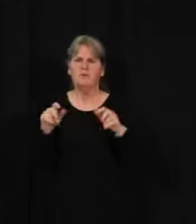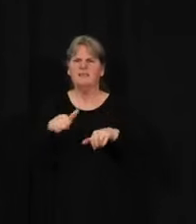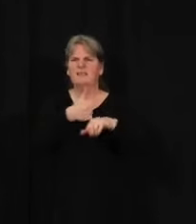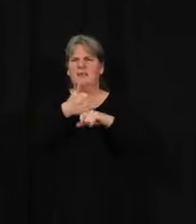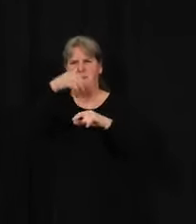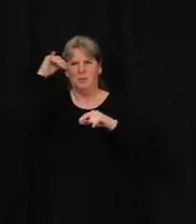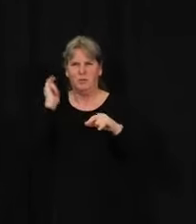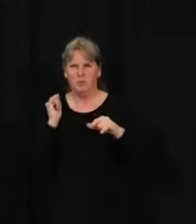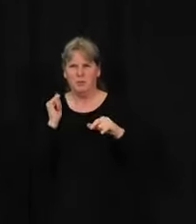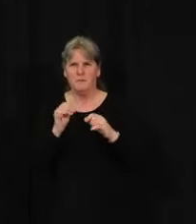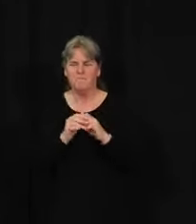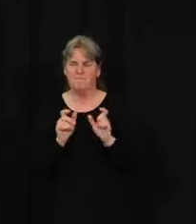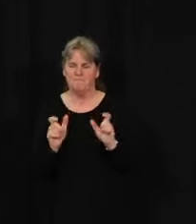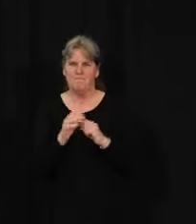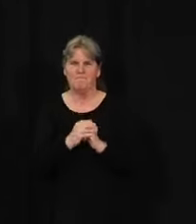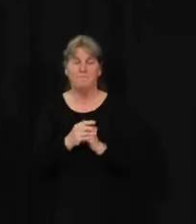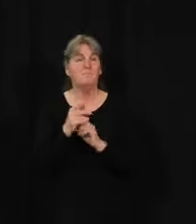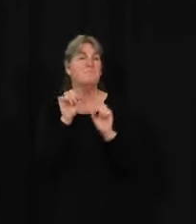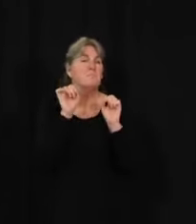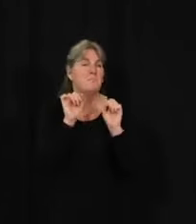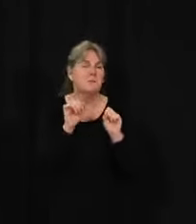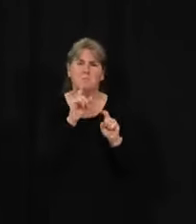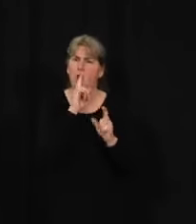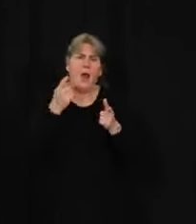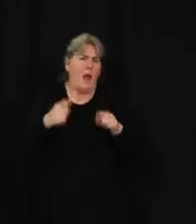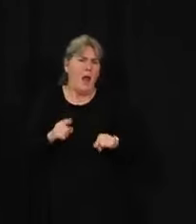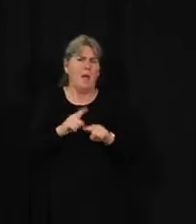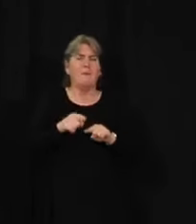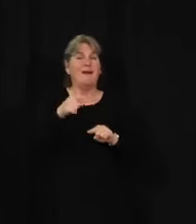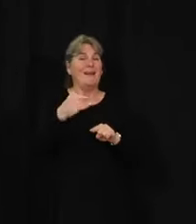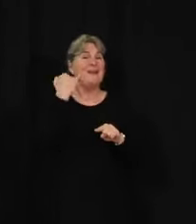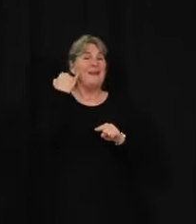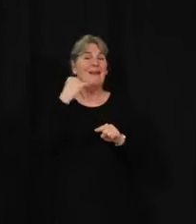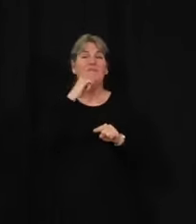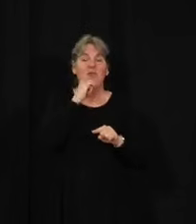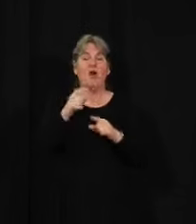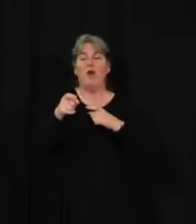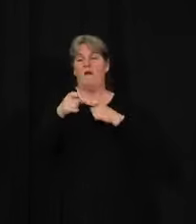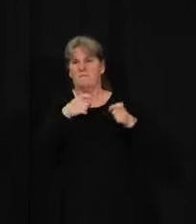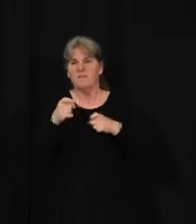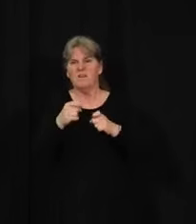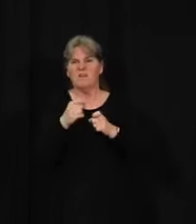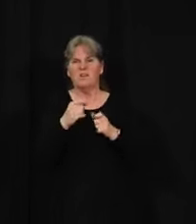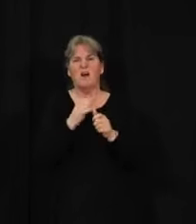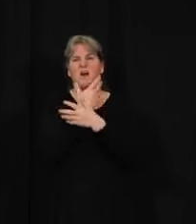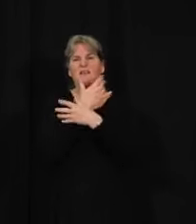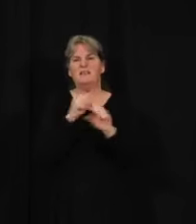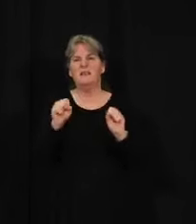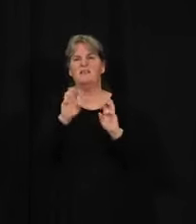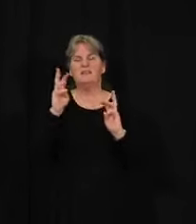being implemented in Yukon. Here is what could have happened. If we did not have control measures in place, we could have